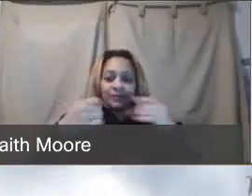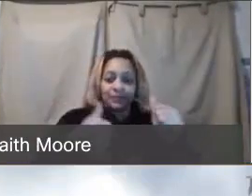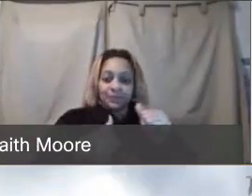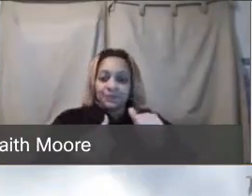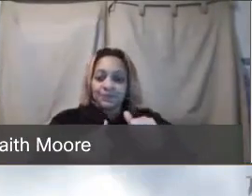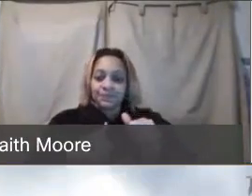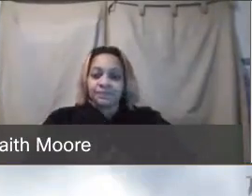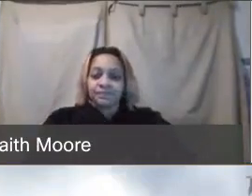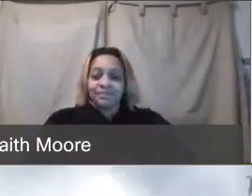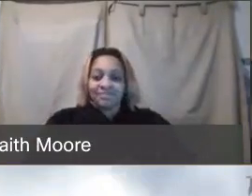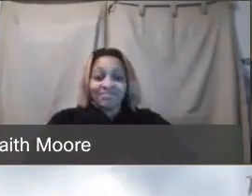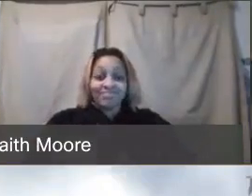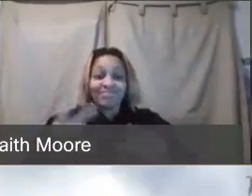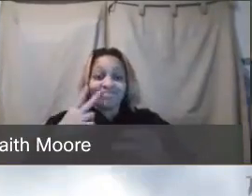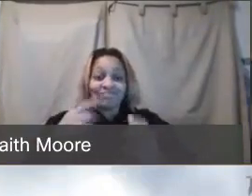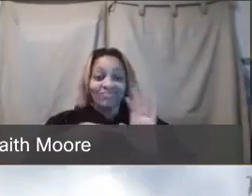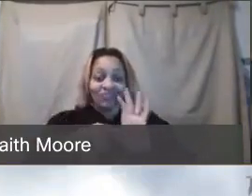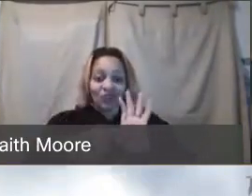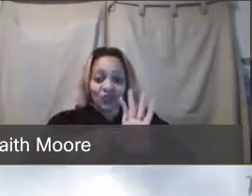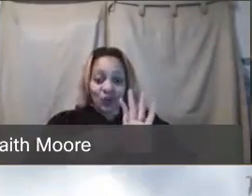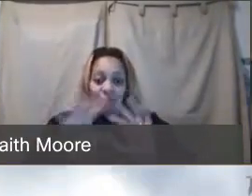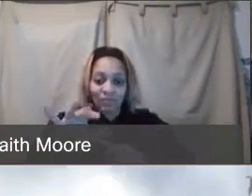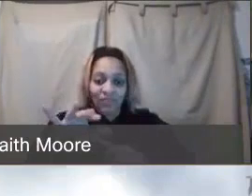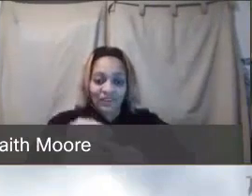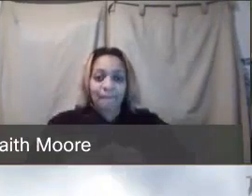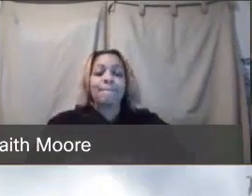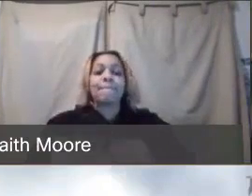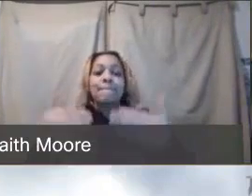There we go. All right Thank you. Sean.